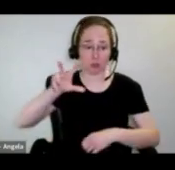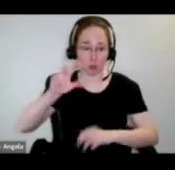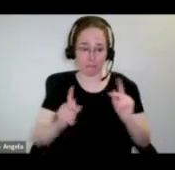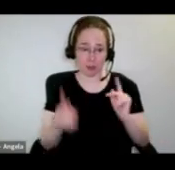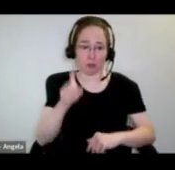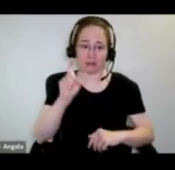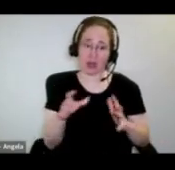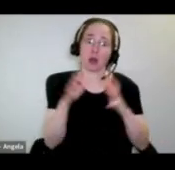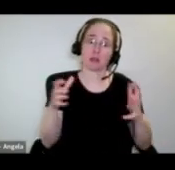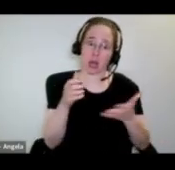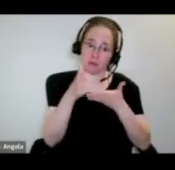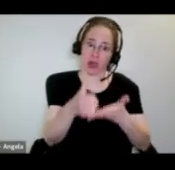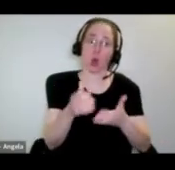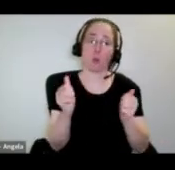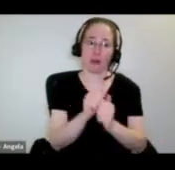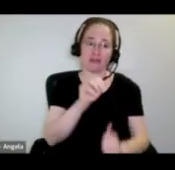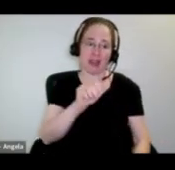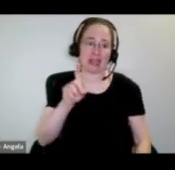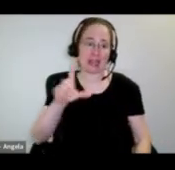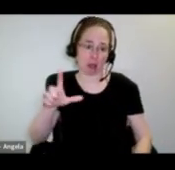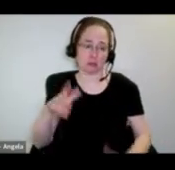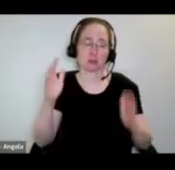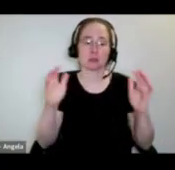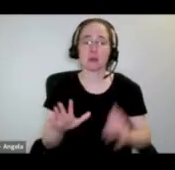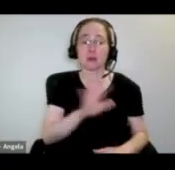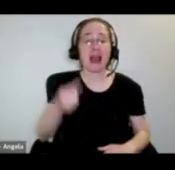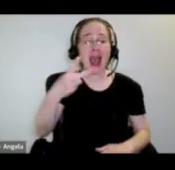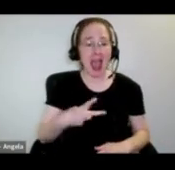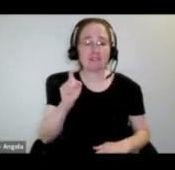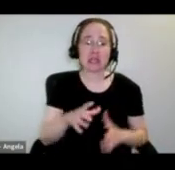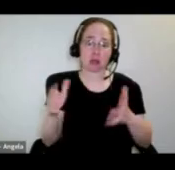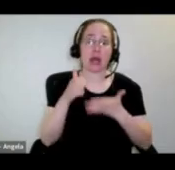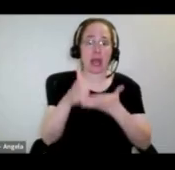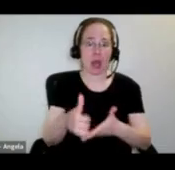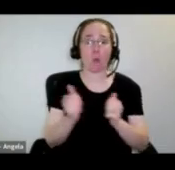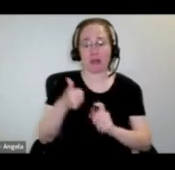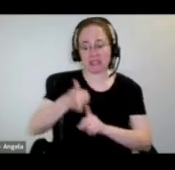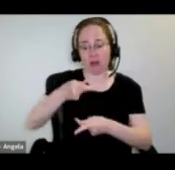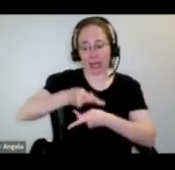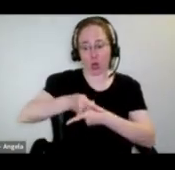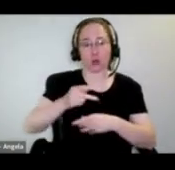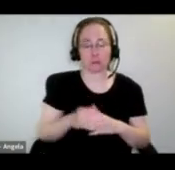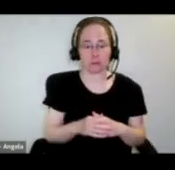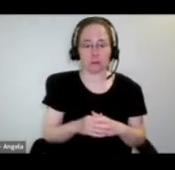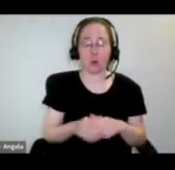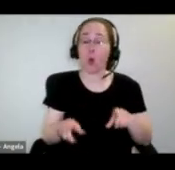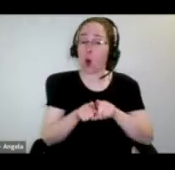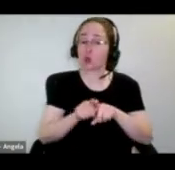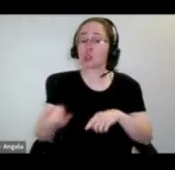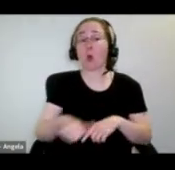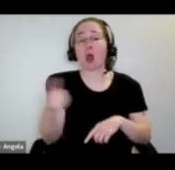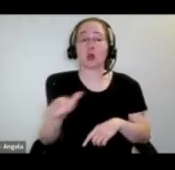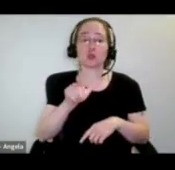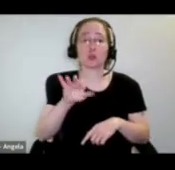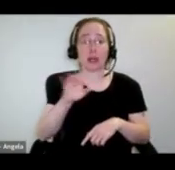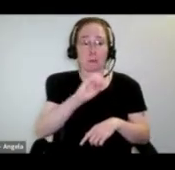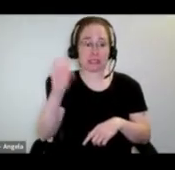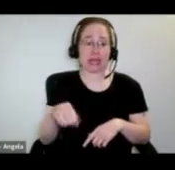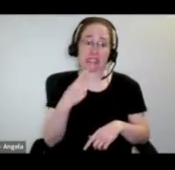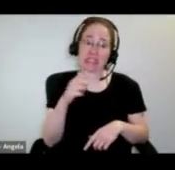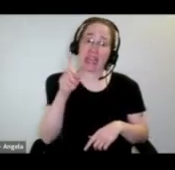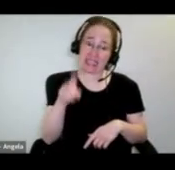Lindsay: And we see that overall, 2 in 3 people need a lot of help with ADLs, and nearly half need a lot of help with self-care.